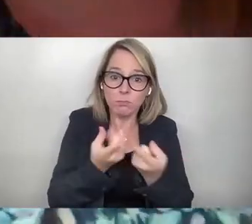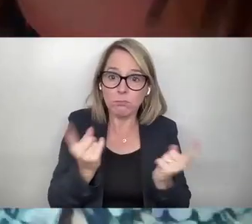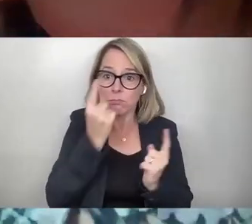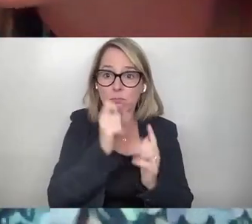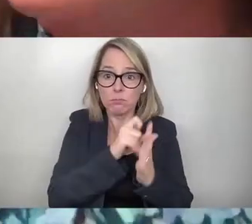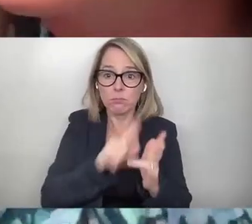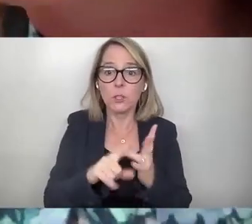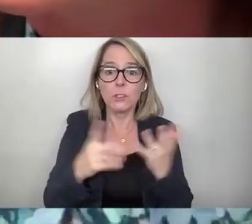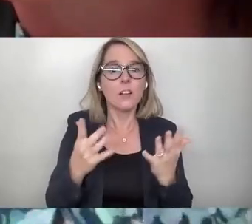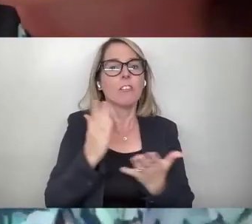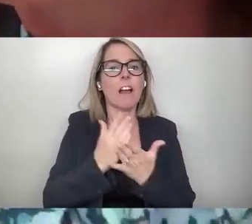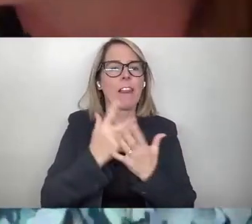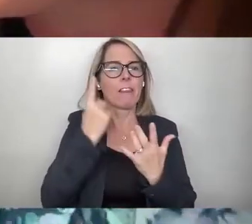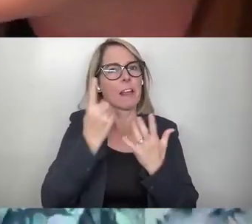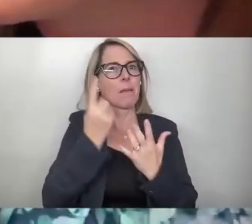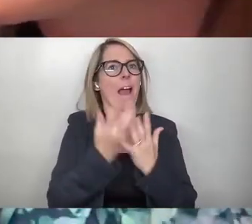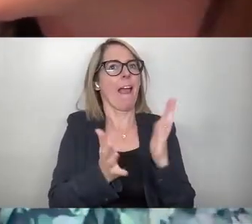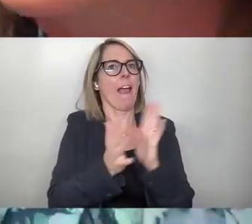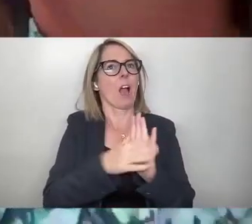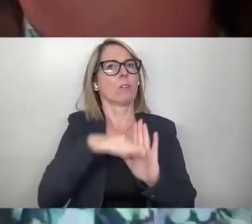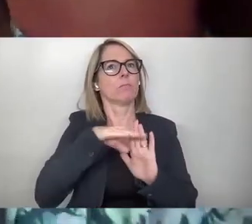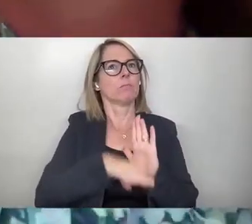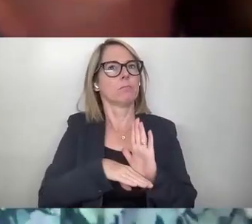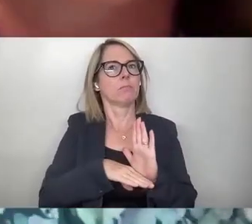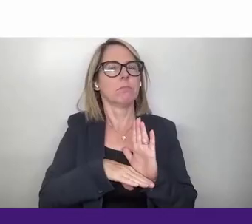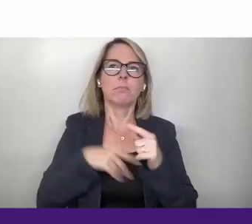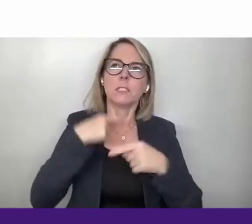Cathy: It's thinking through the steps and what to include, isn't it? Catrin: Yeah.